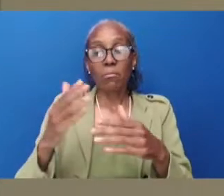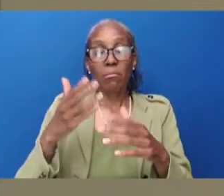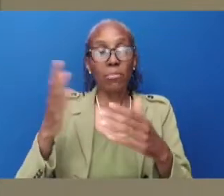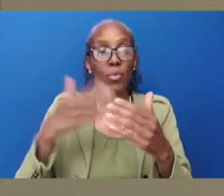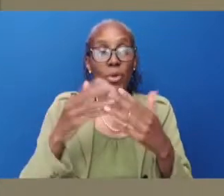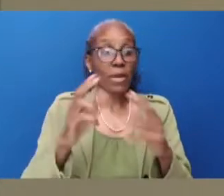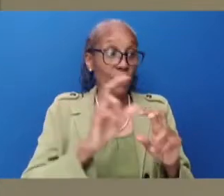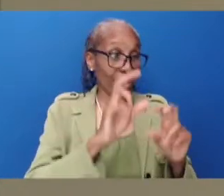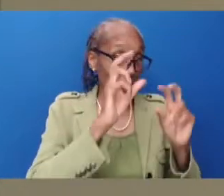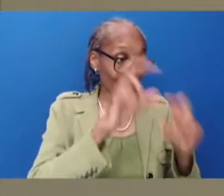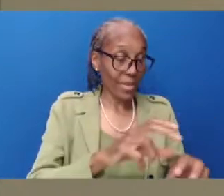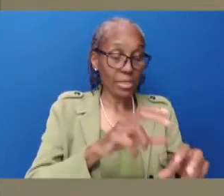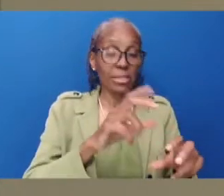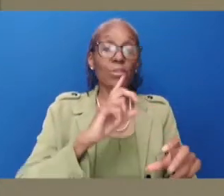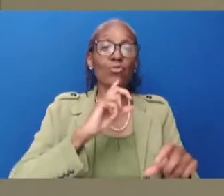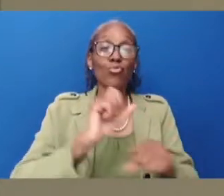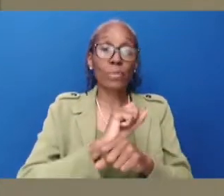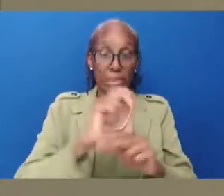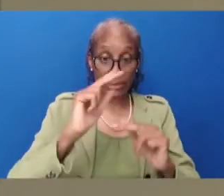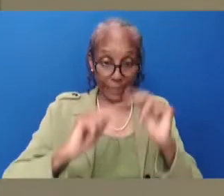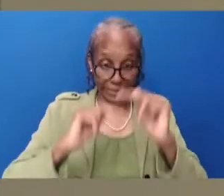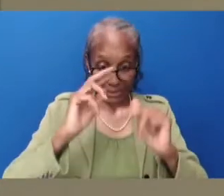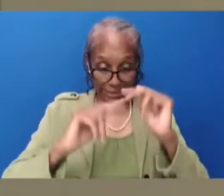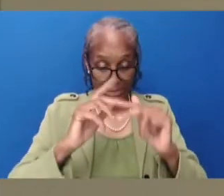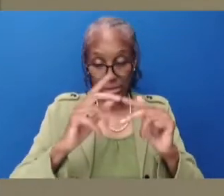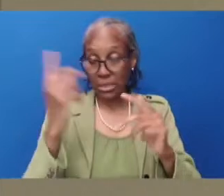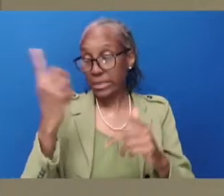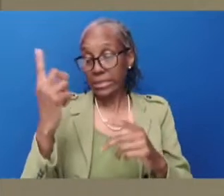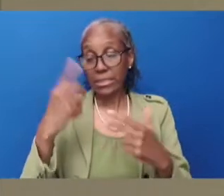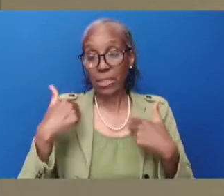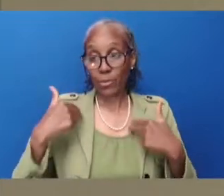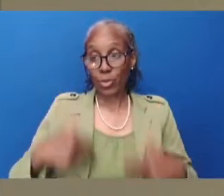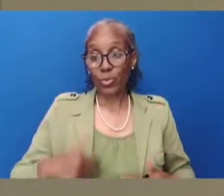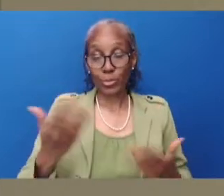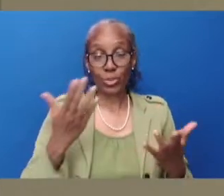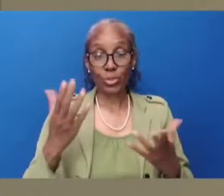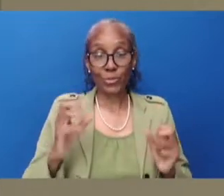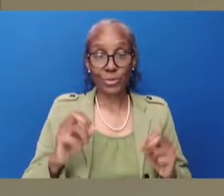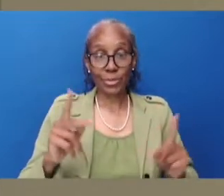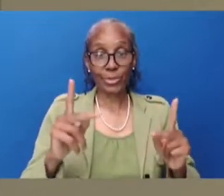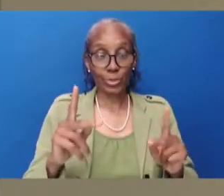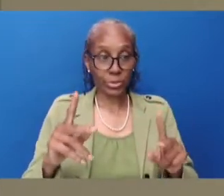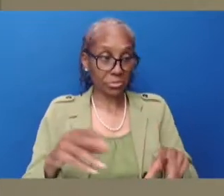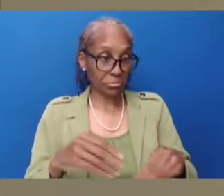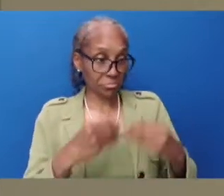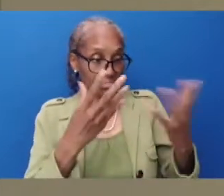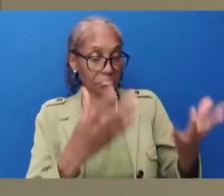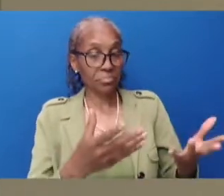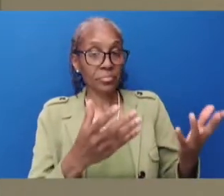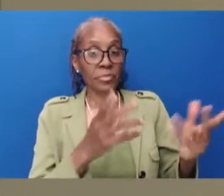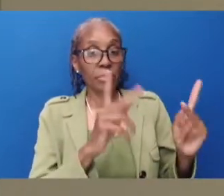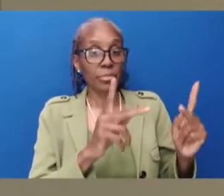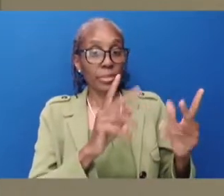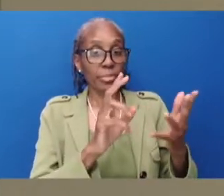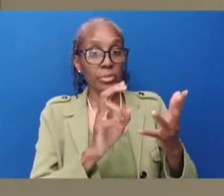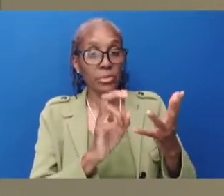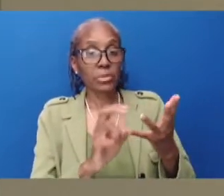PRESENTING TONIGHT, BUT WHEREVER